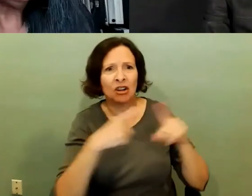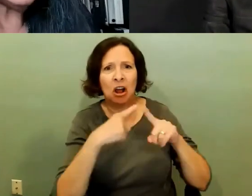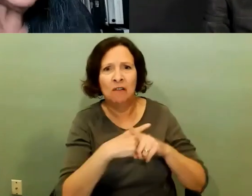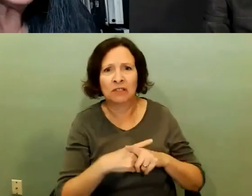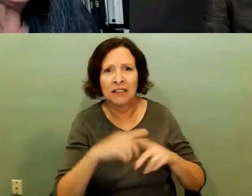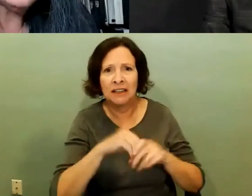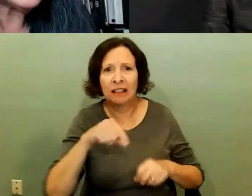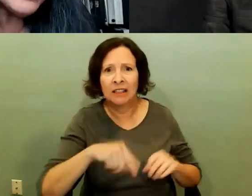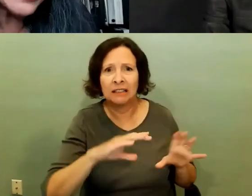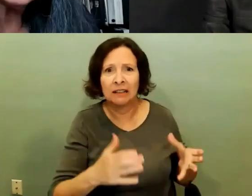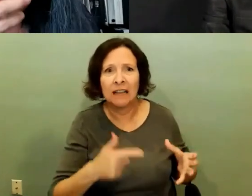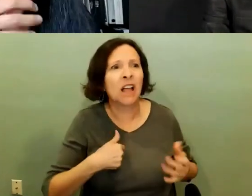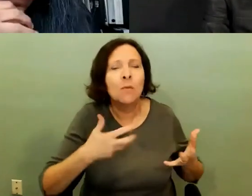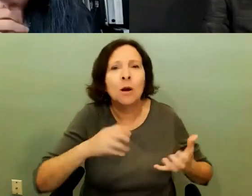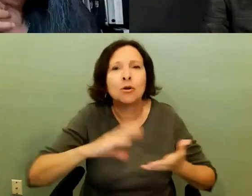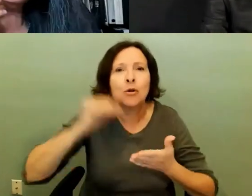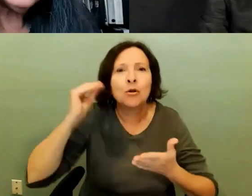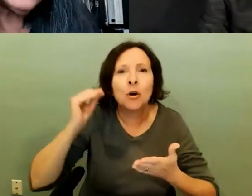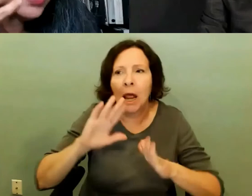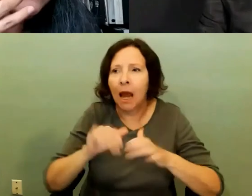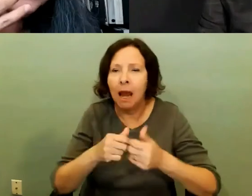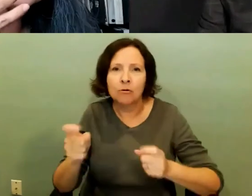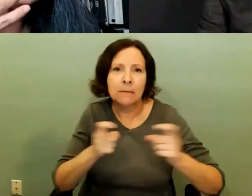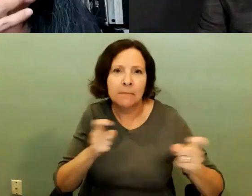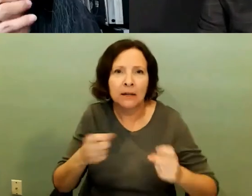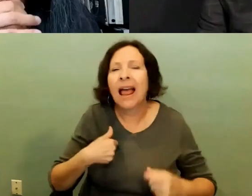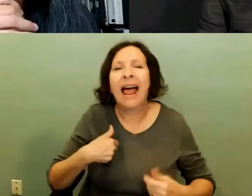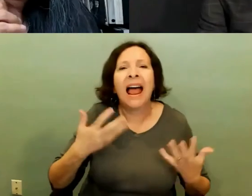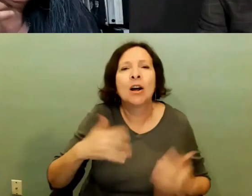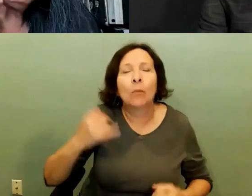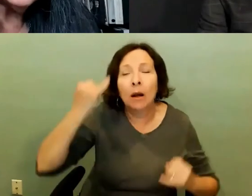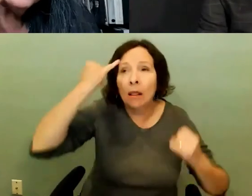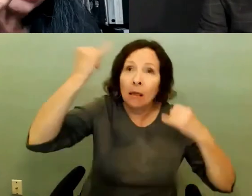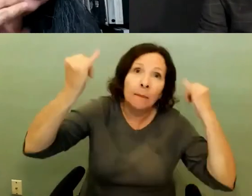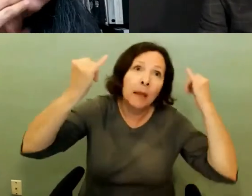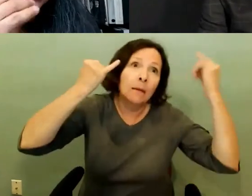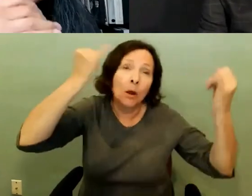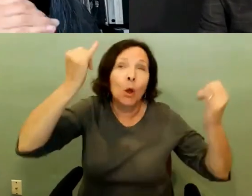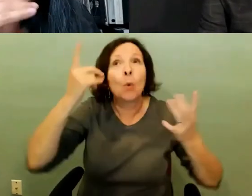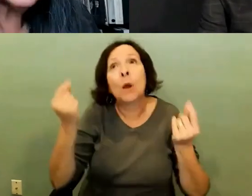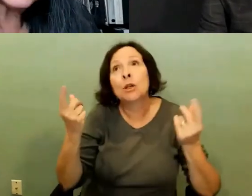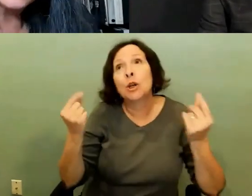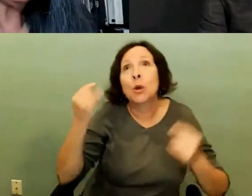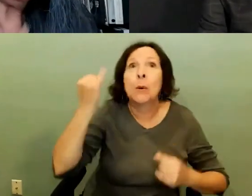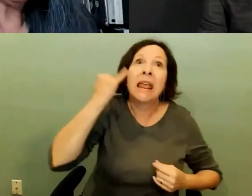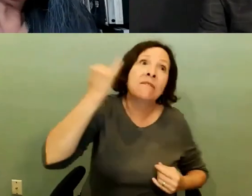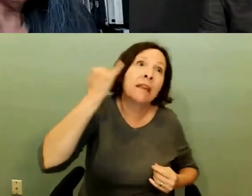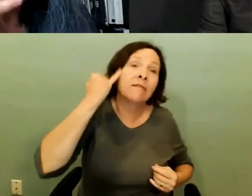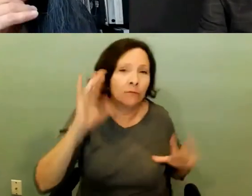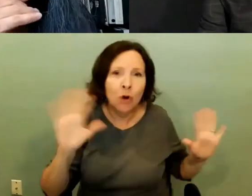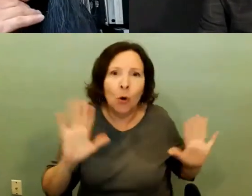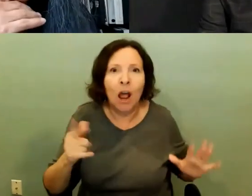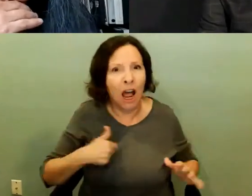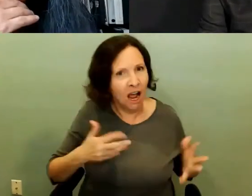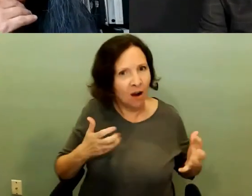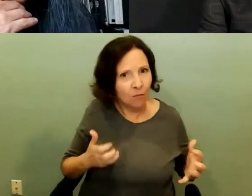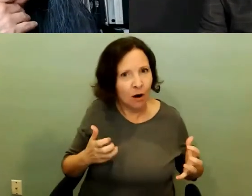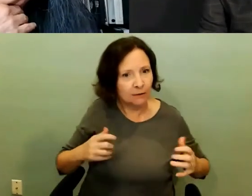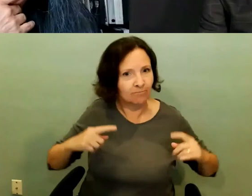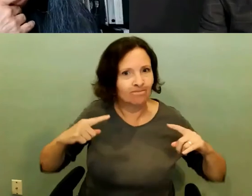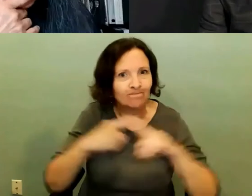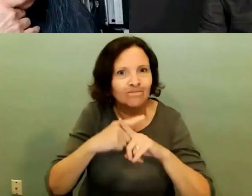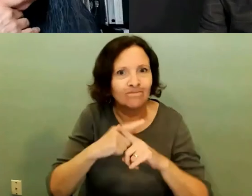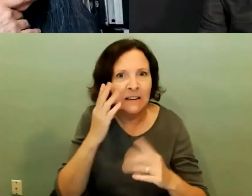want to learn how to manage they want to know how to come out on the other side and we can do that.